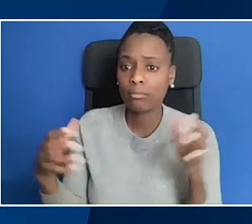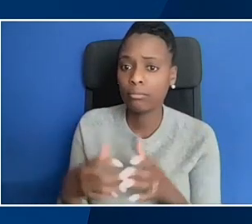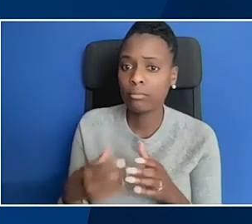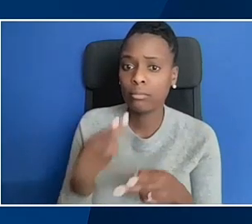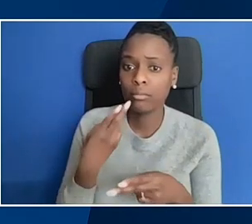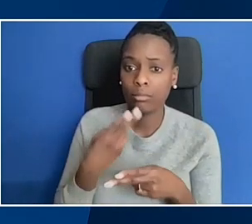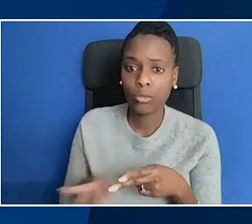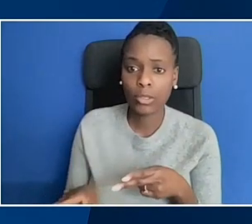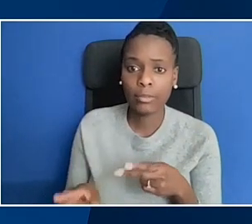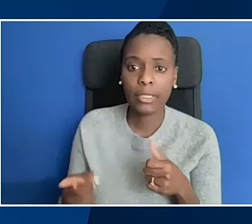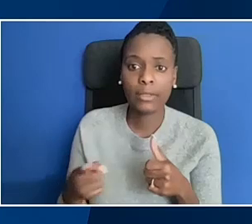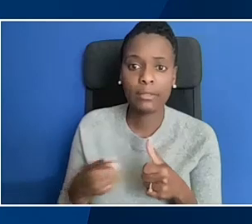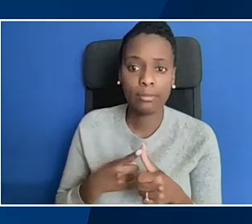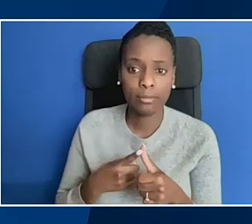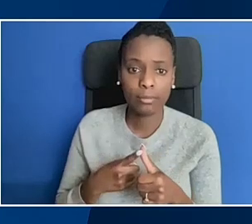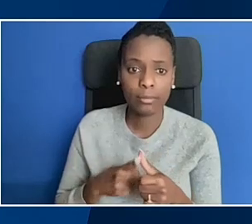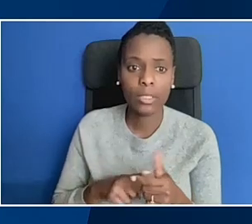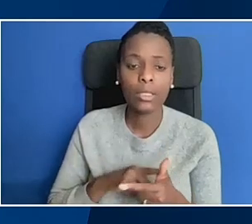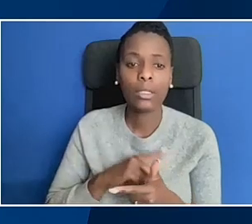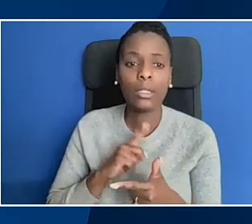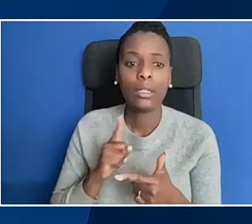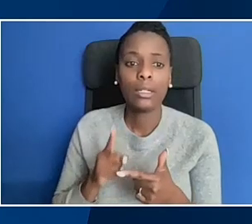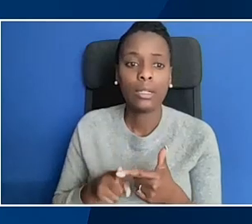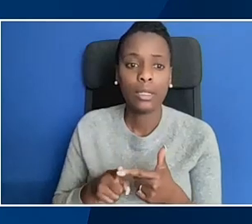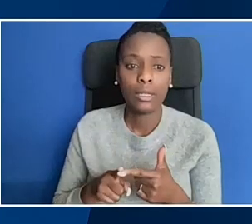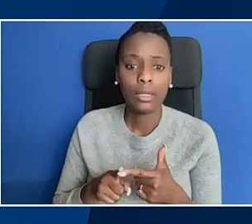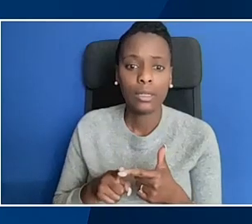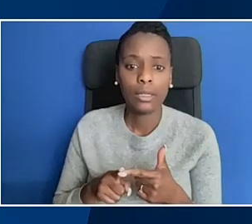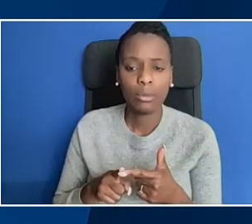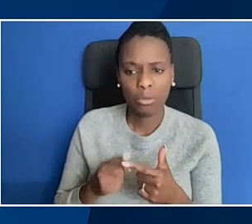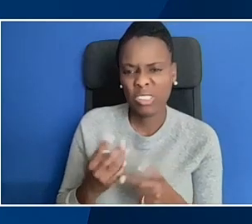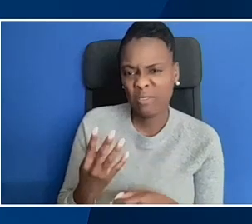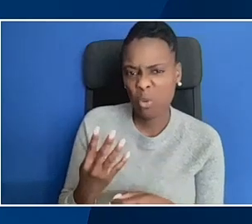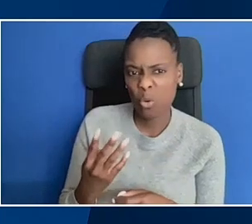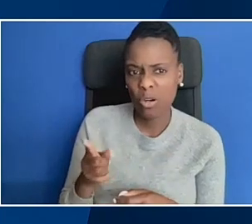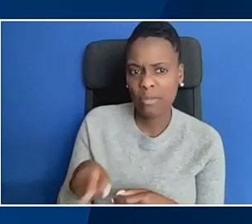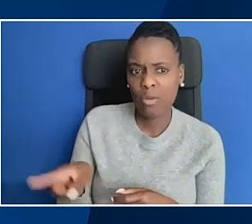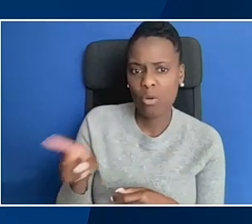then, actually, the four of you, and then